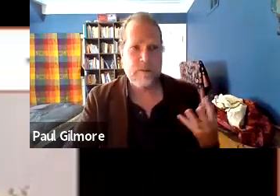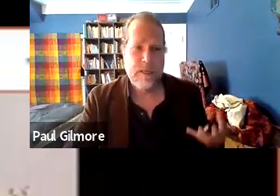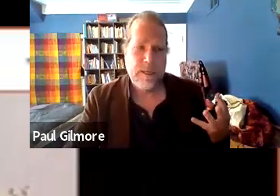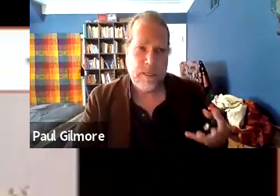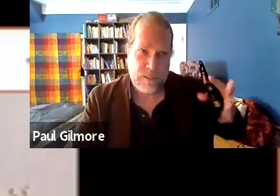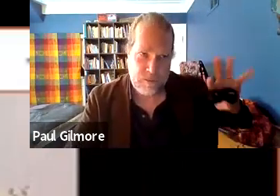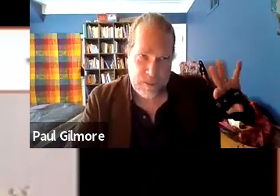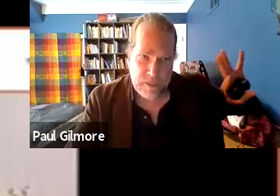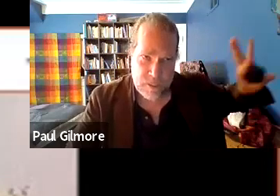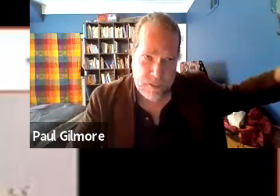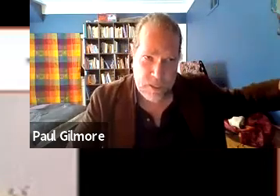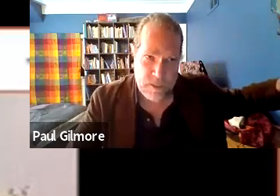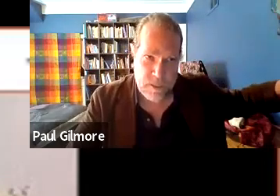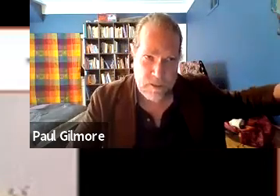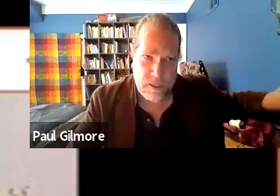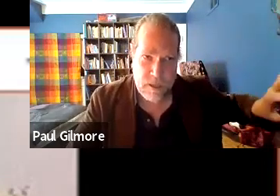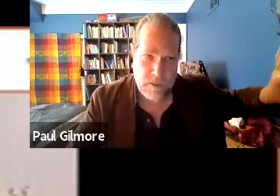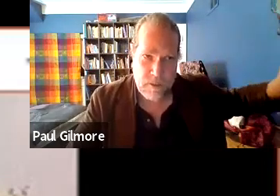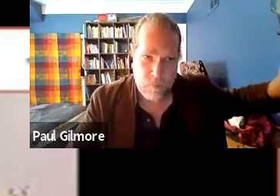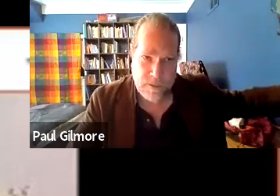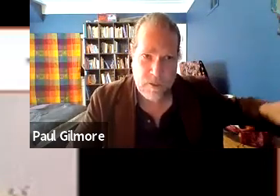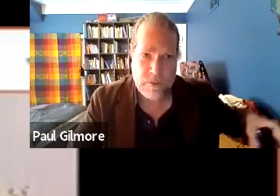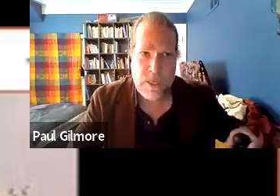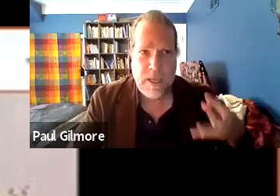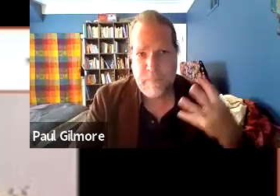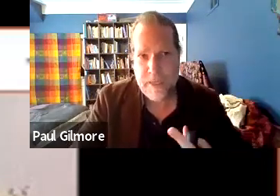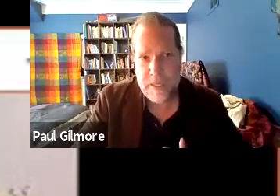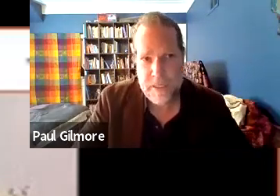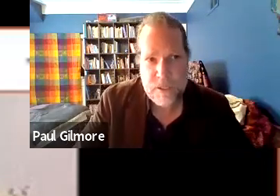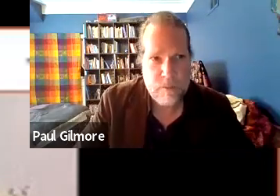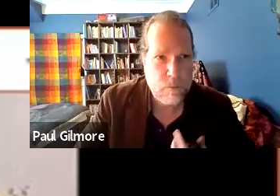than it's it's not just the Chinese on the east on the west coast, back east, there was